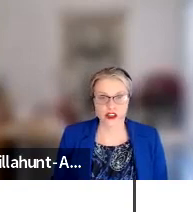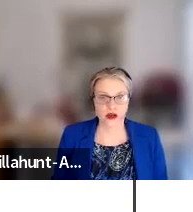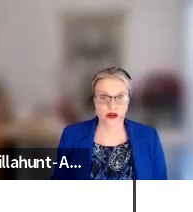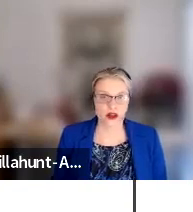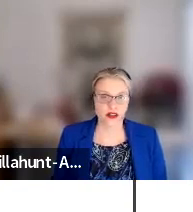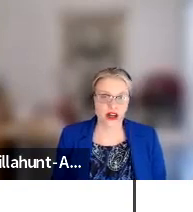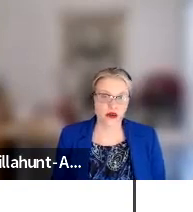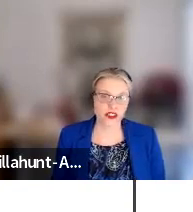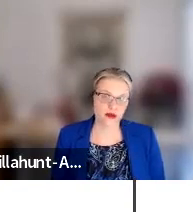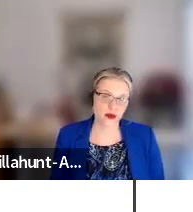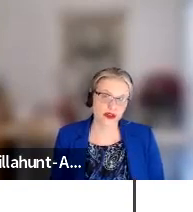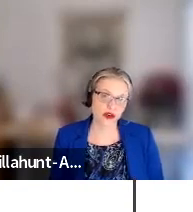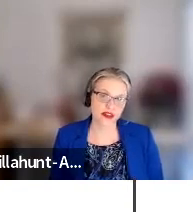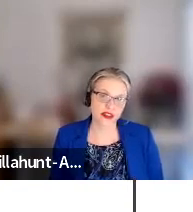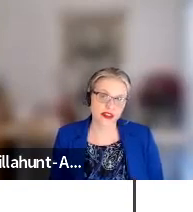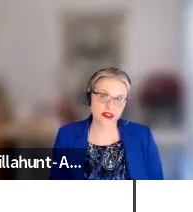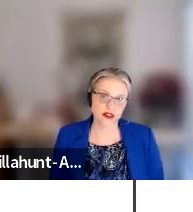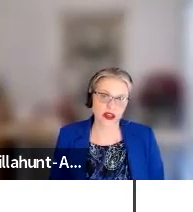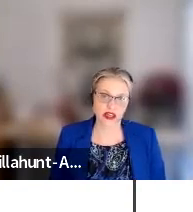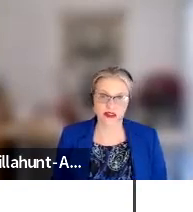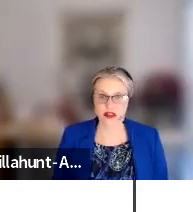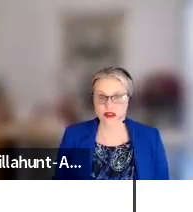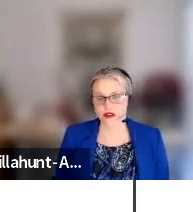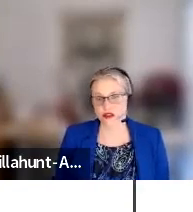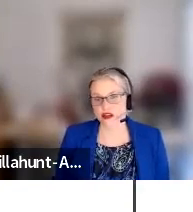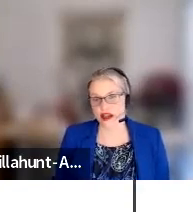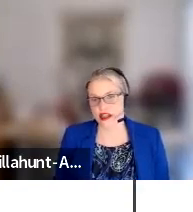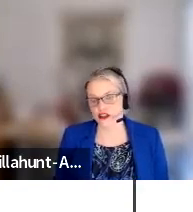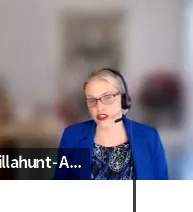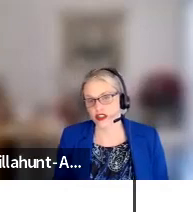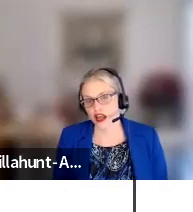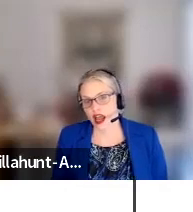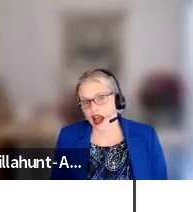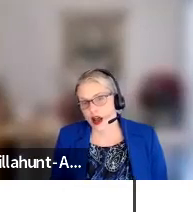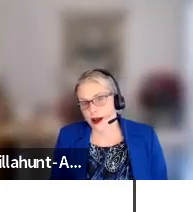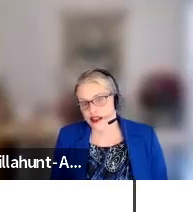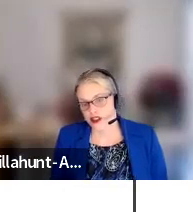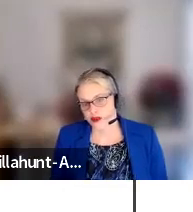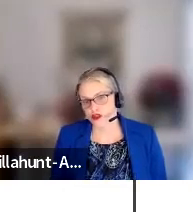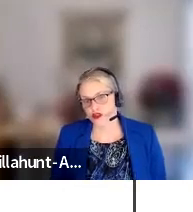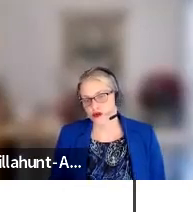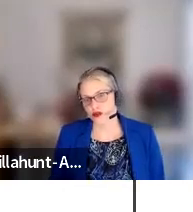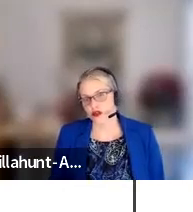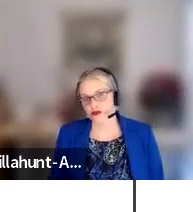as well as higher rates of motor vehicle accidents, suicidal ideation, and substance use disorders.